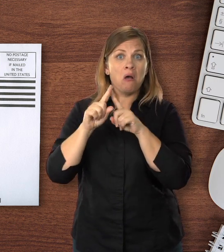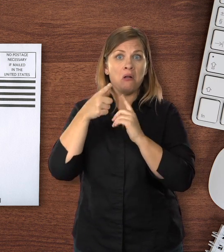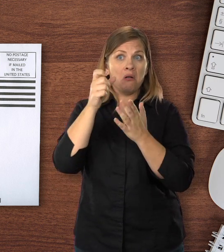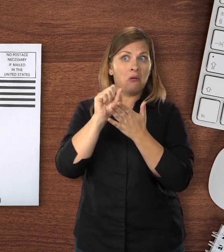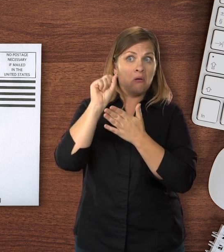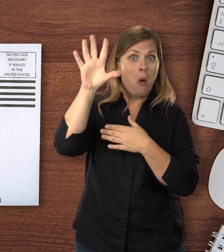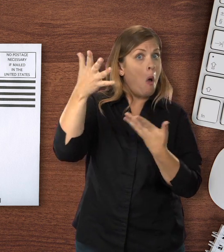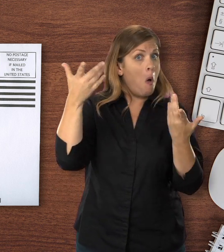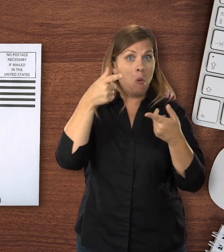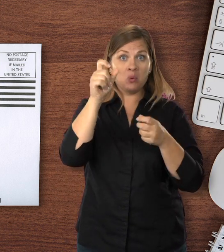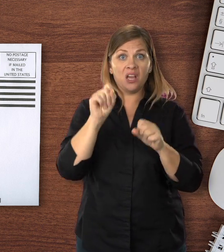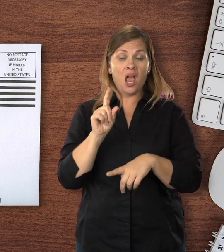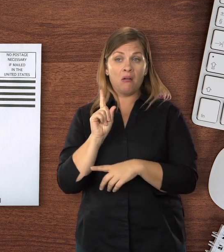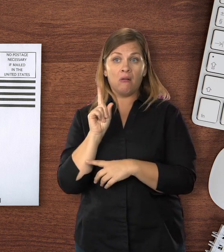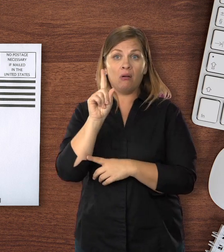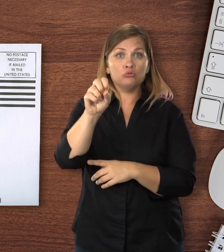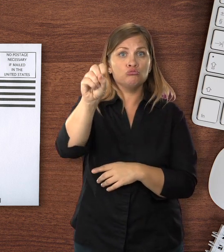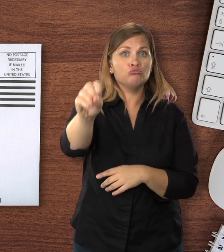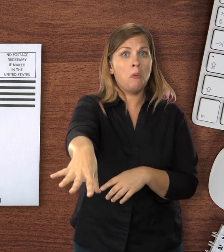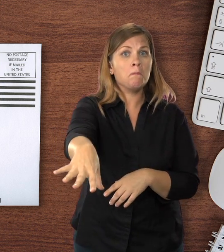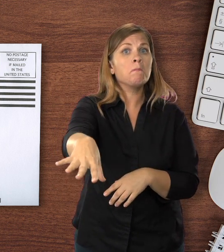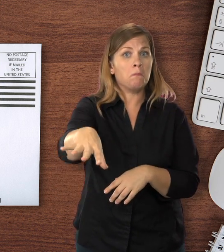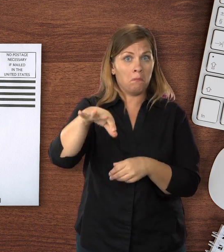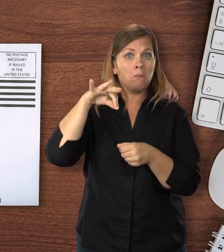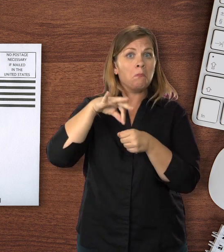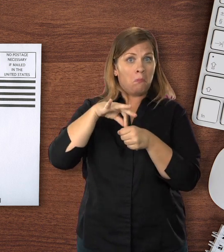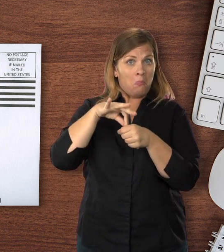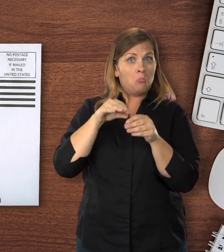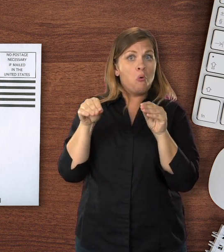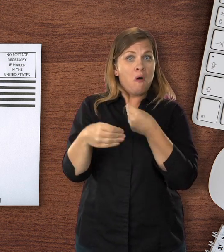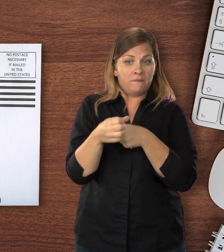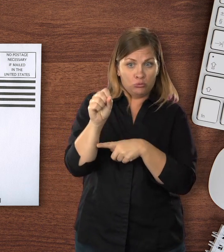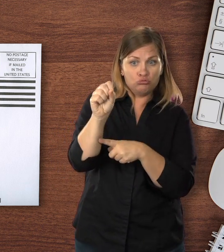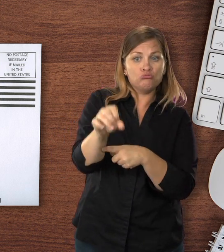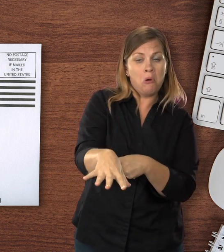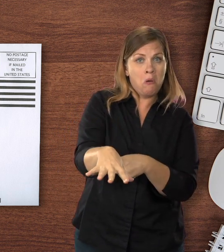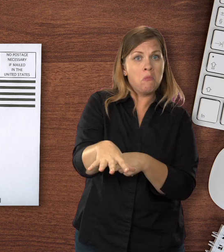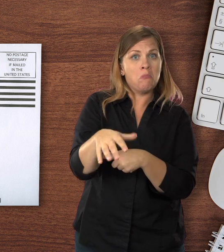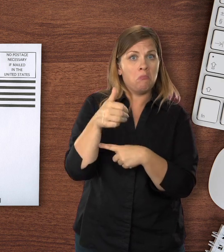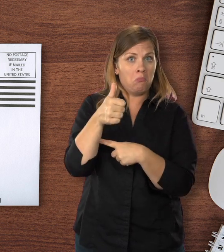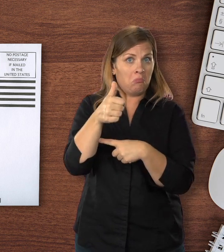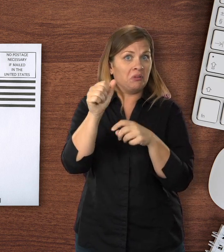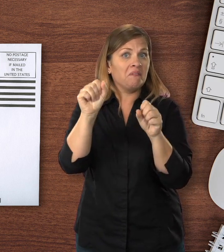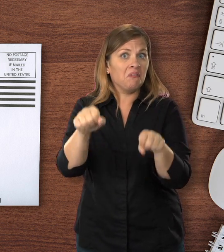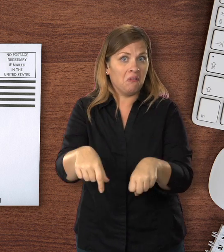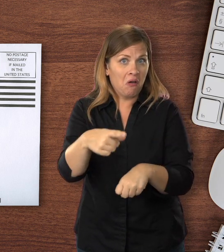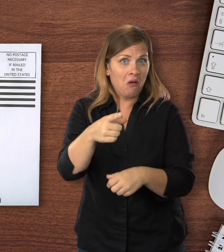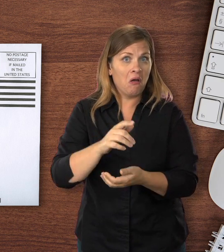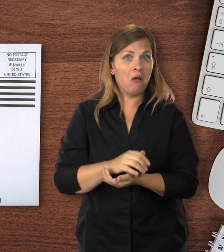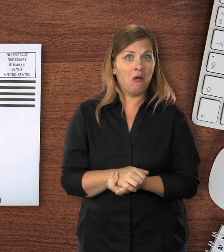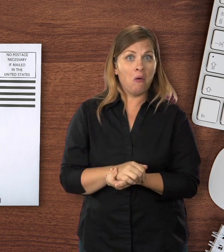You can mail it or send it using a delivery service, such as UPS. Or you can drop it off yourself